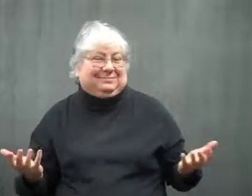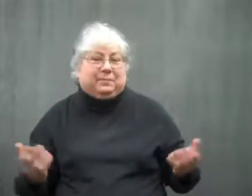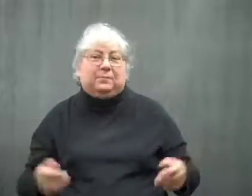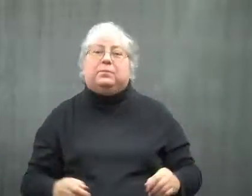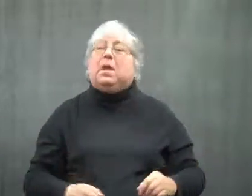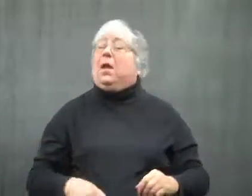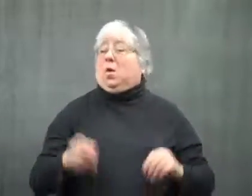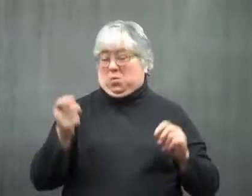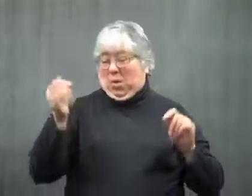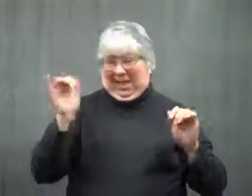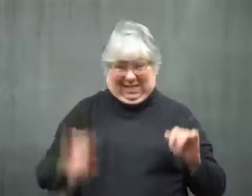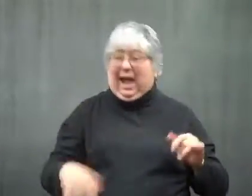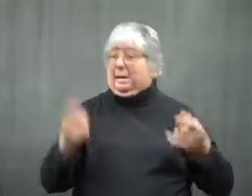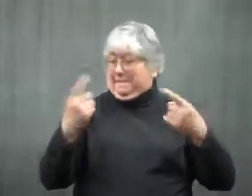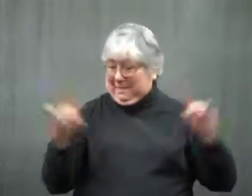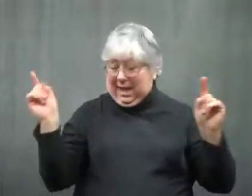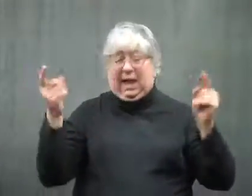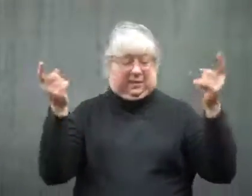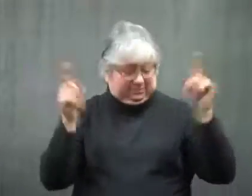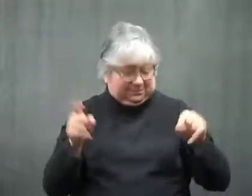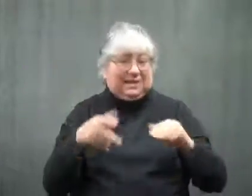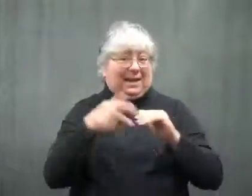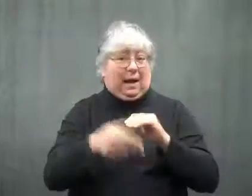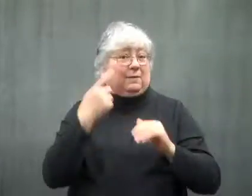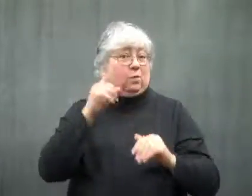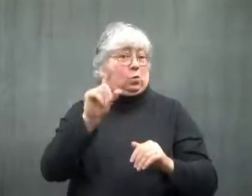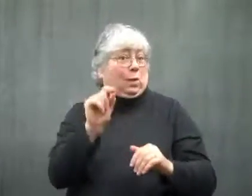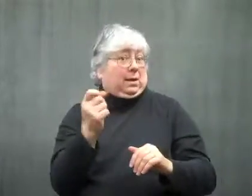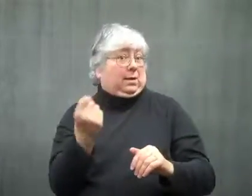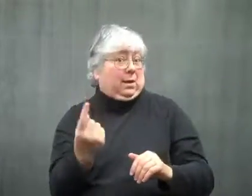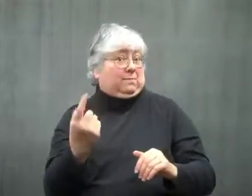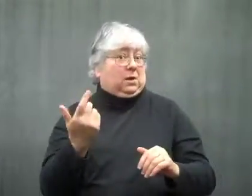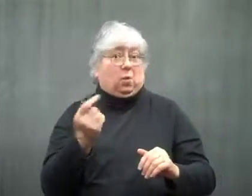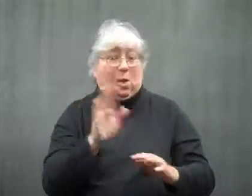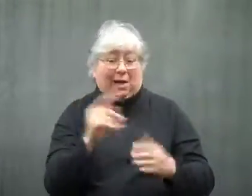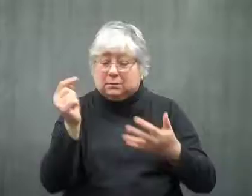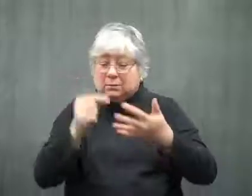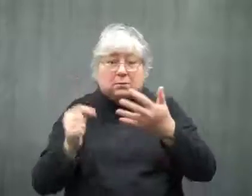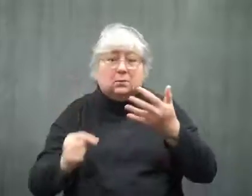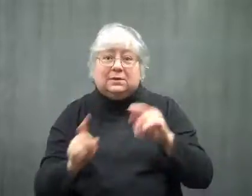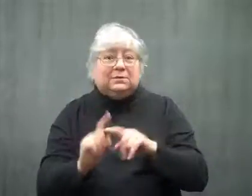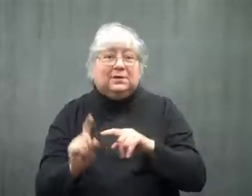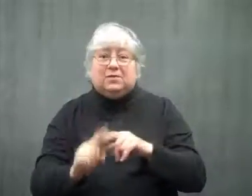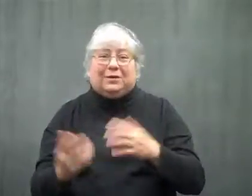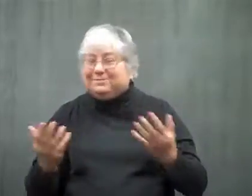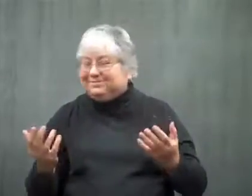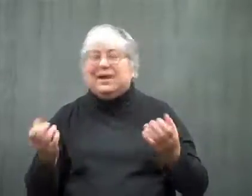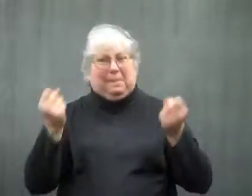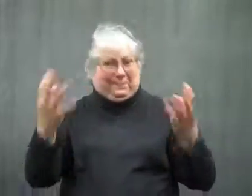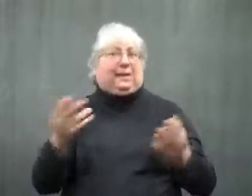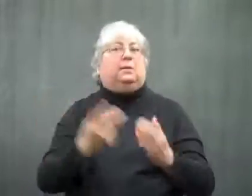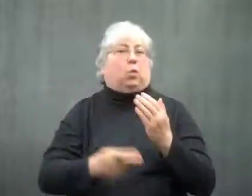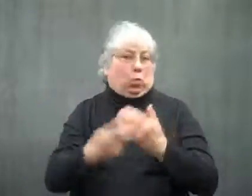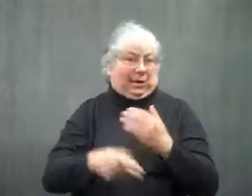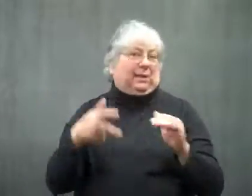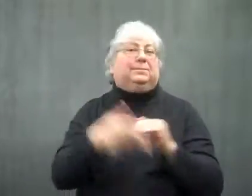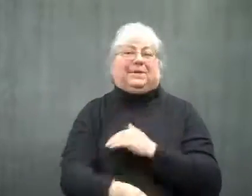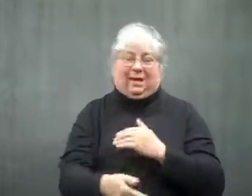In this budget for 2011, many programs were cut.